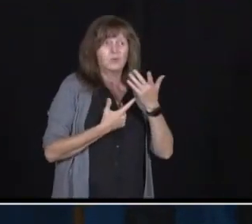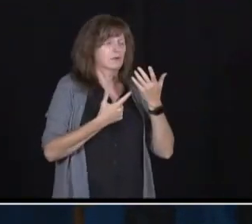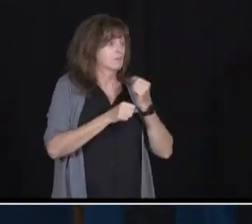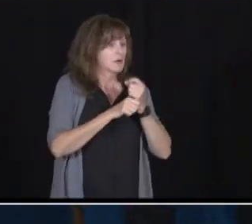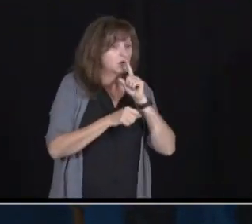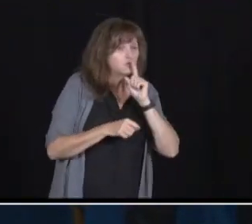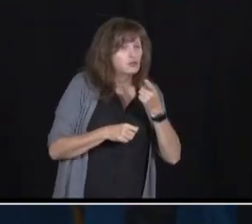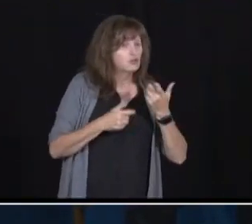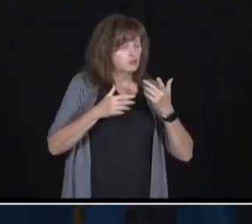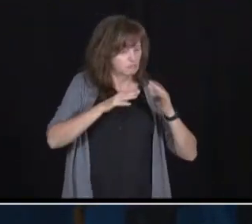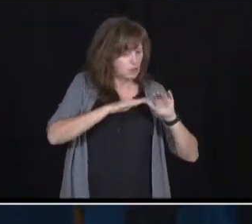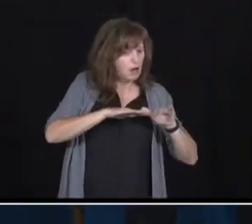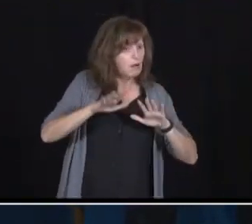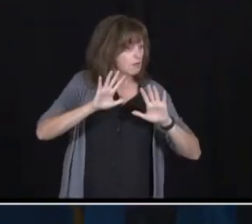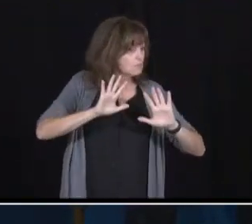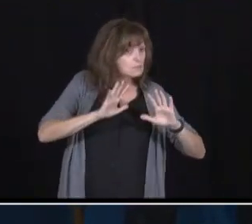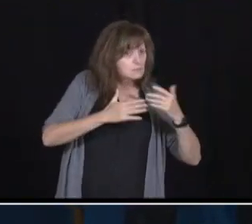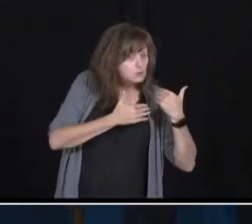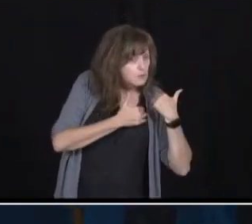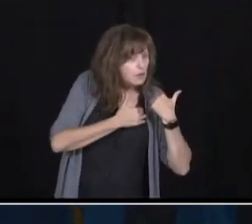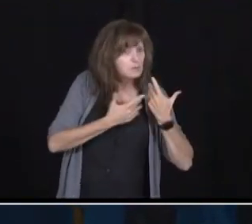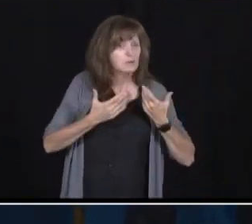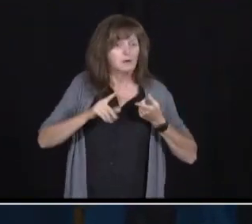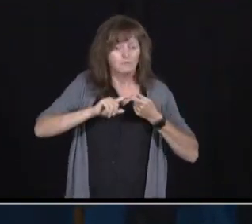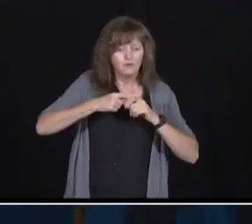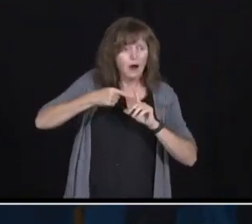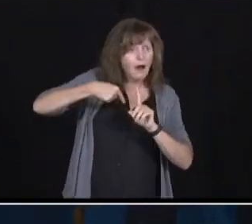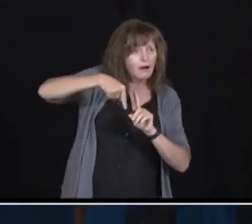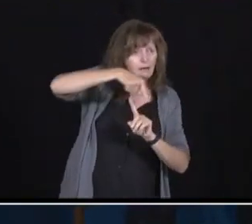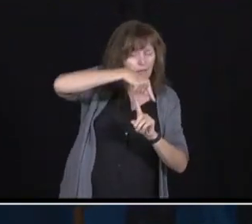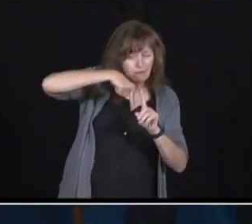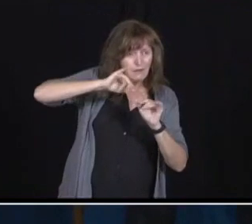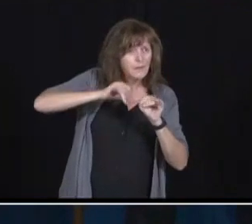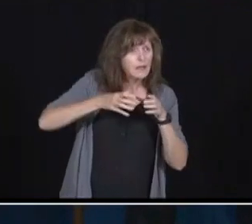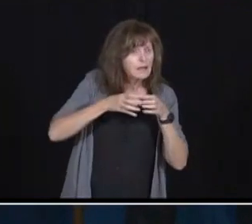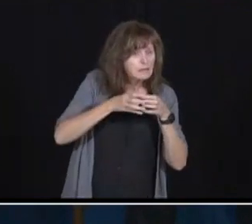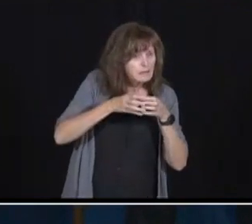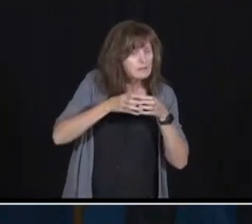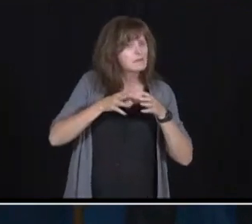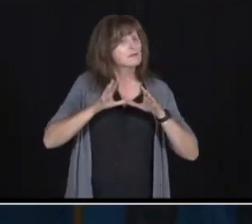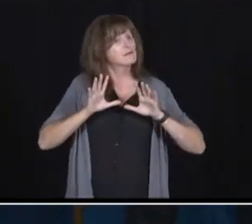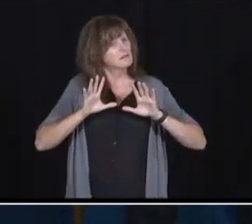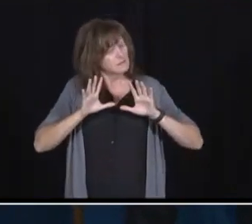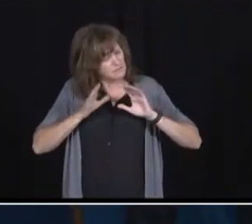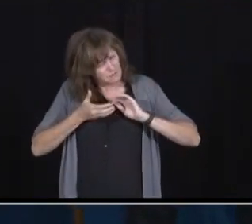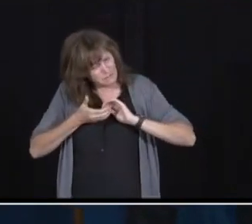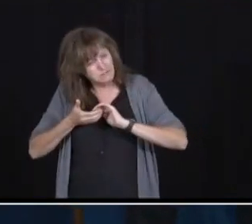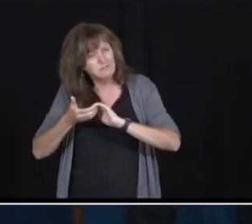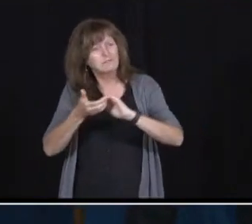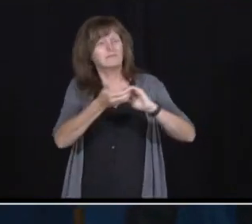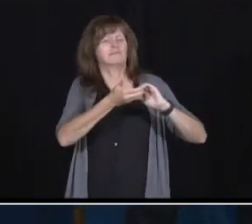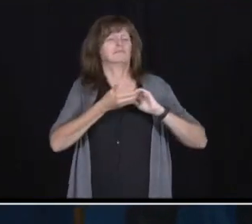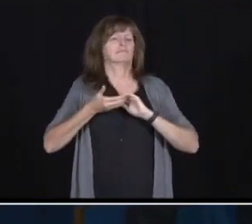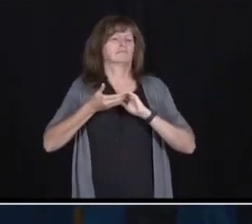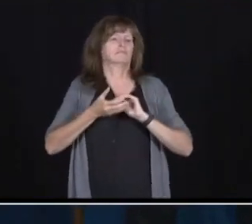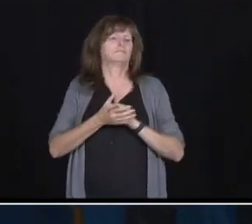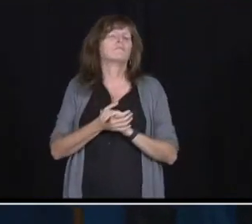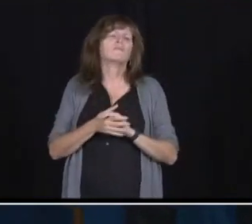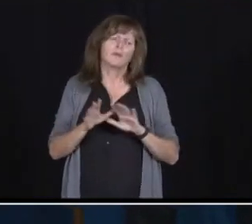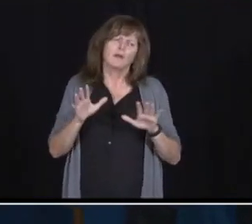nurses, as the whole system is. It is all a team effort. And we play that threat. Everybody will be doing their part and the